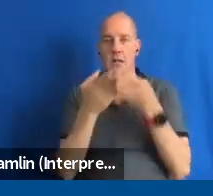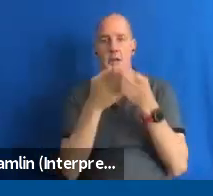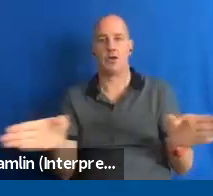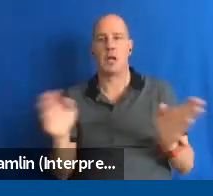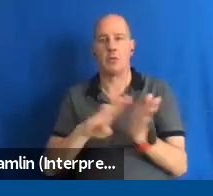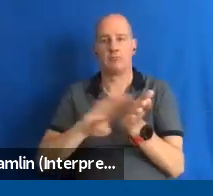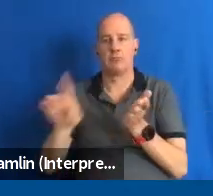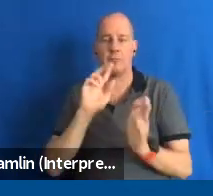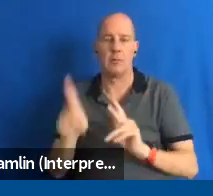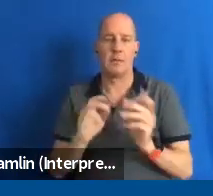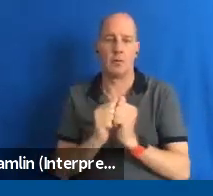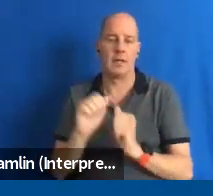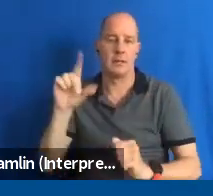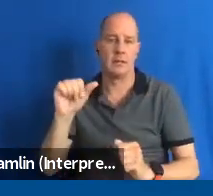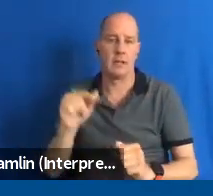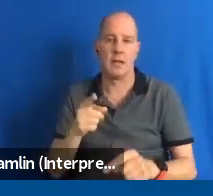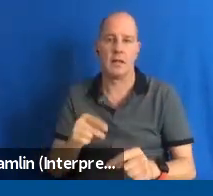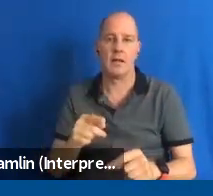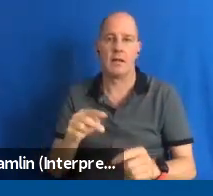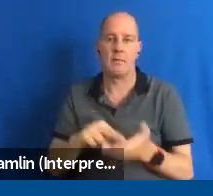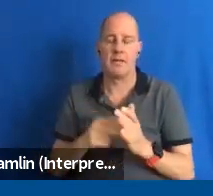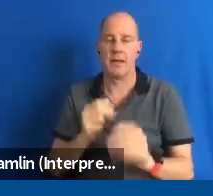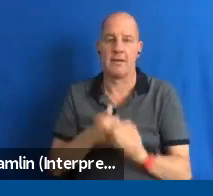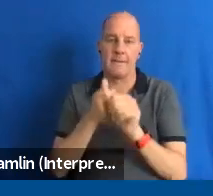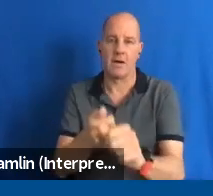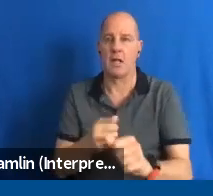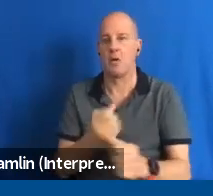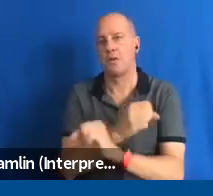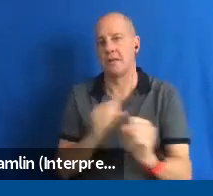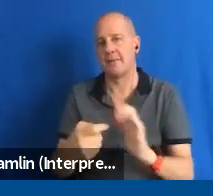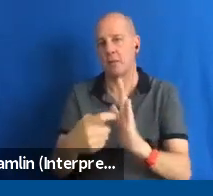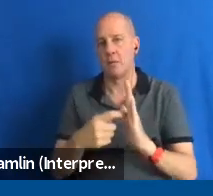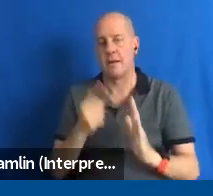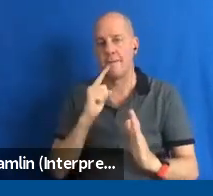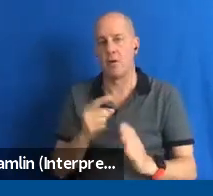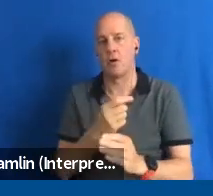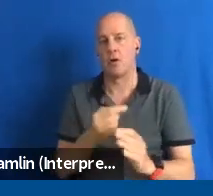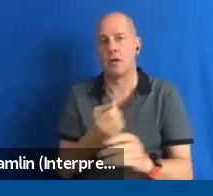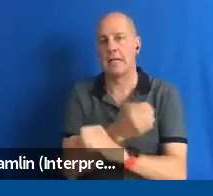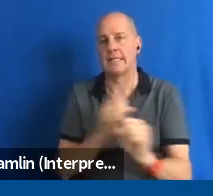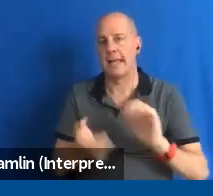disabilities from complying with legitimate safety requirements necessary safe operations. It directs